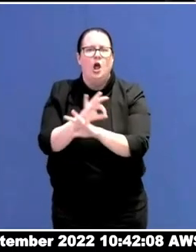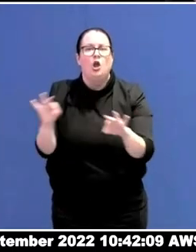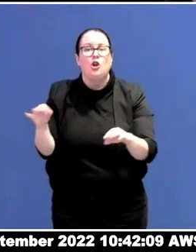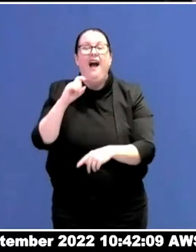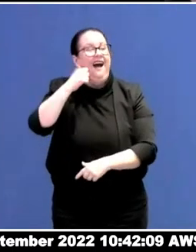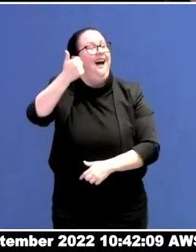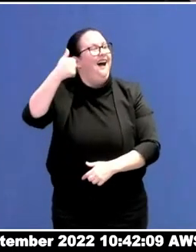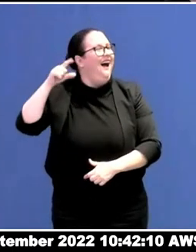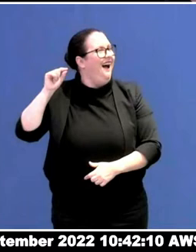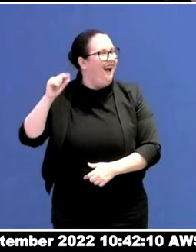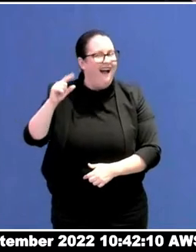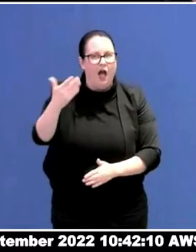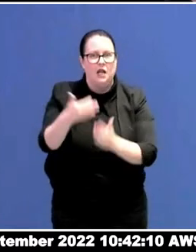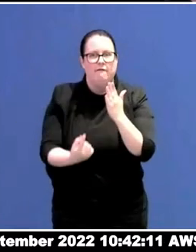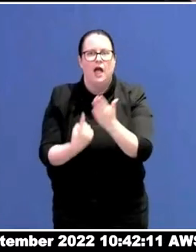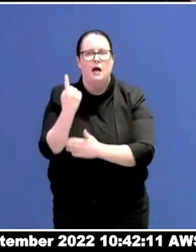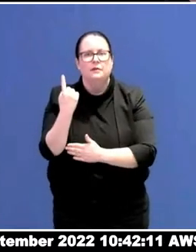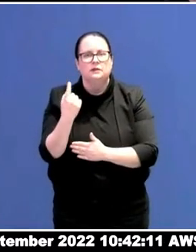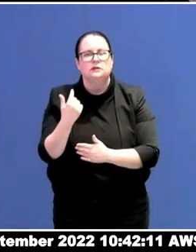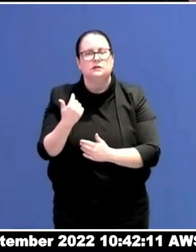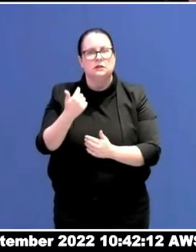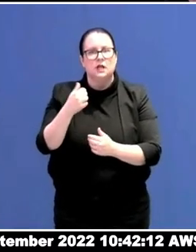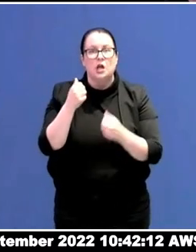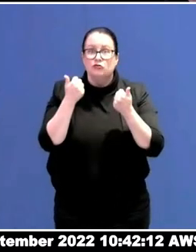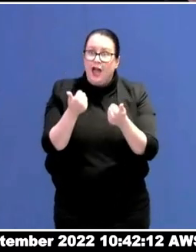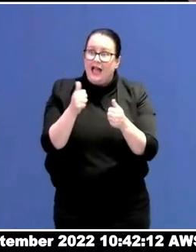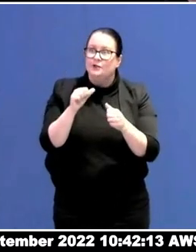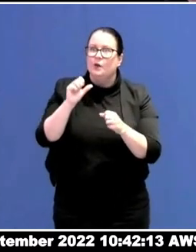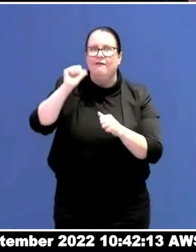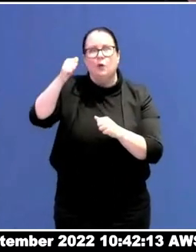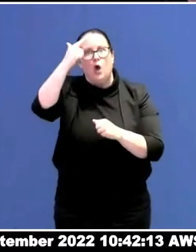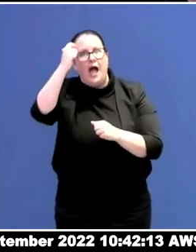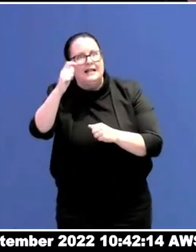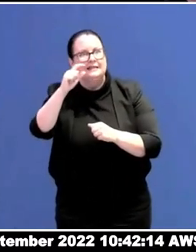It's great to have all the ideas of - and knowledge of what we need to do, but without